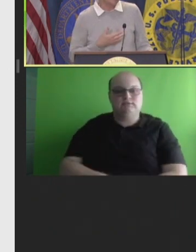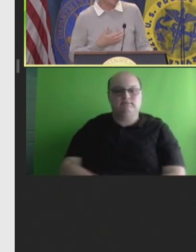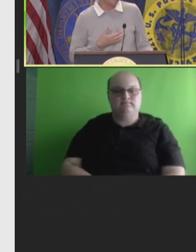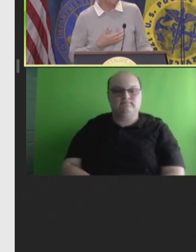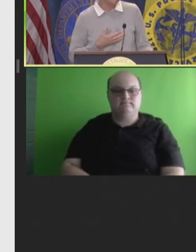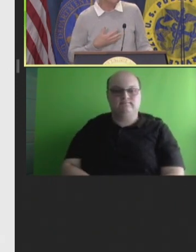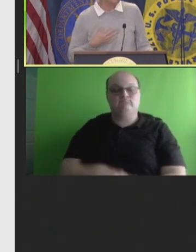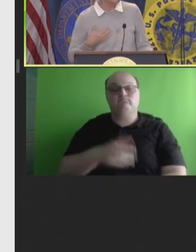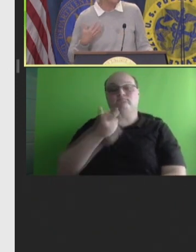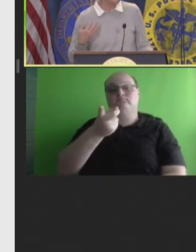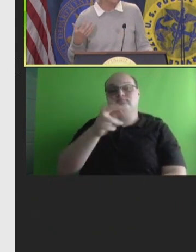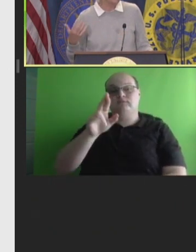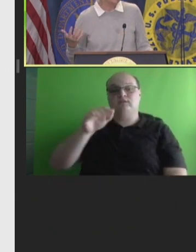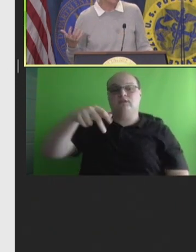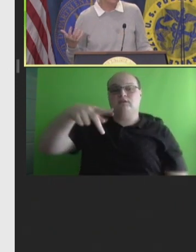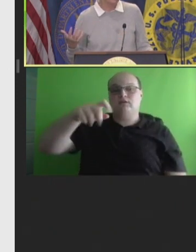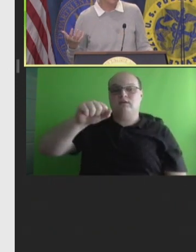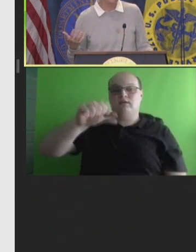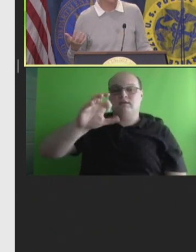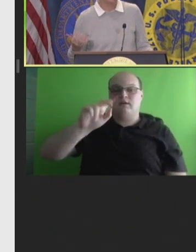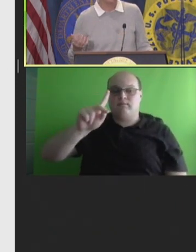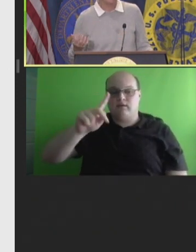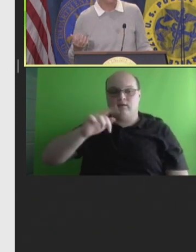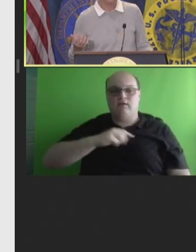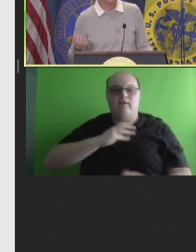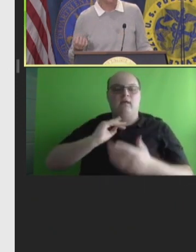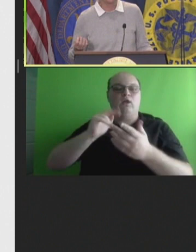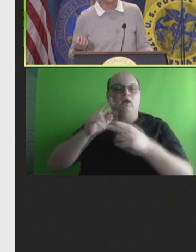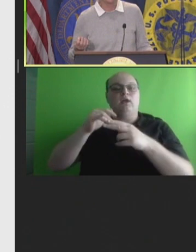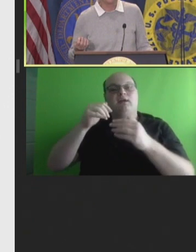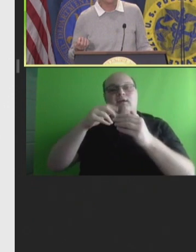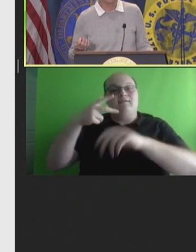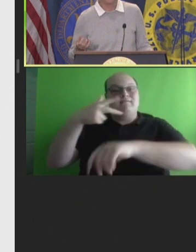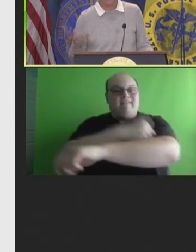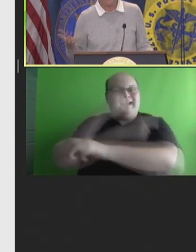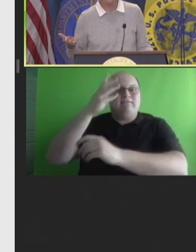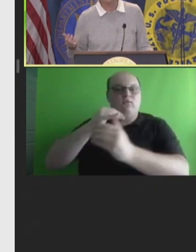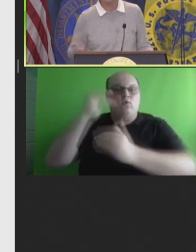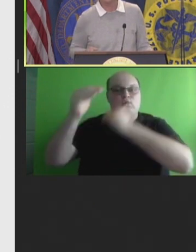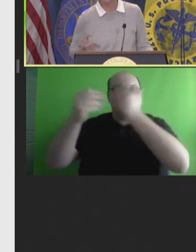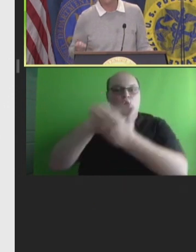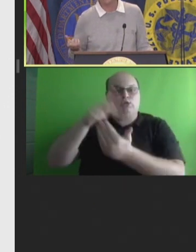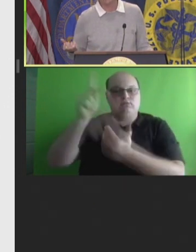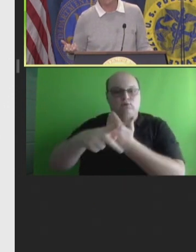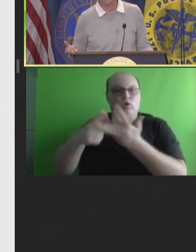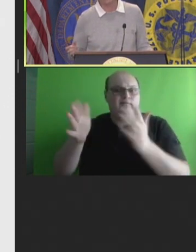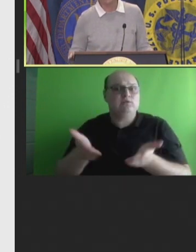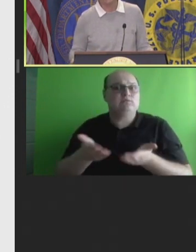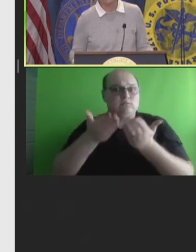referenced the Vaccines for Adults program that is proposed, but it's just a proposal right now.